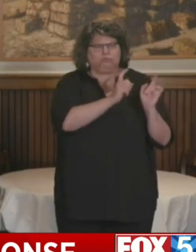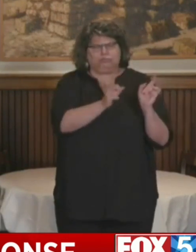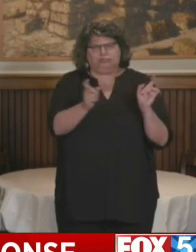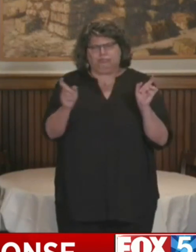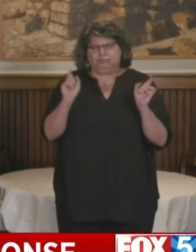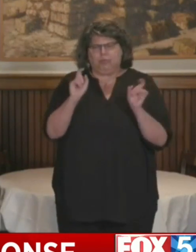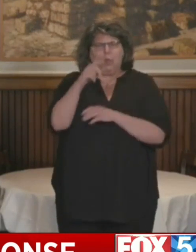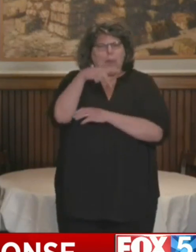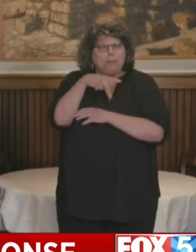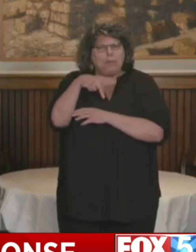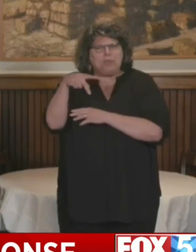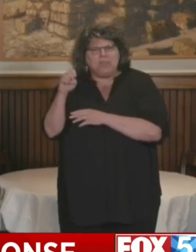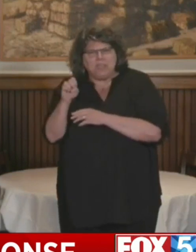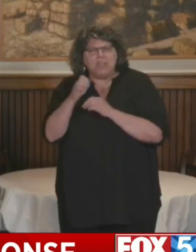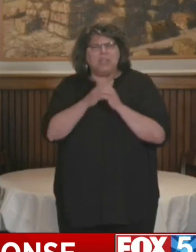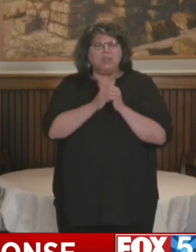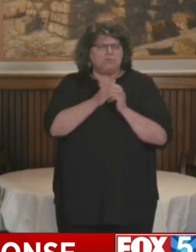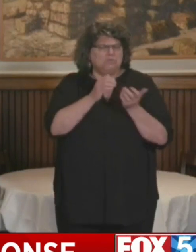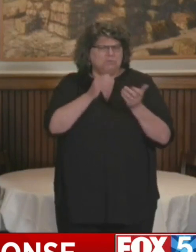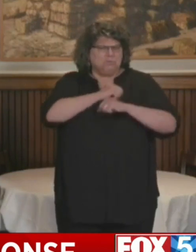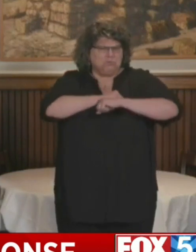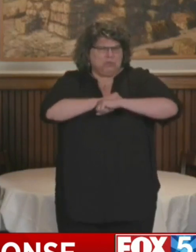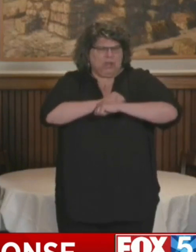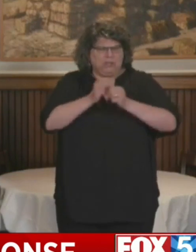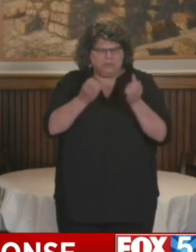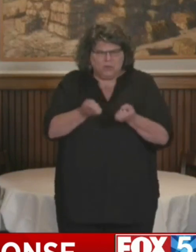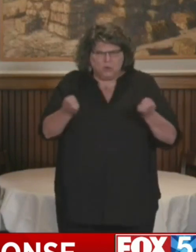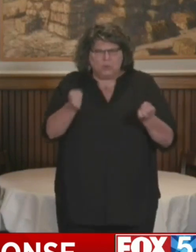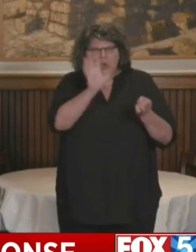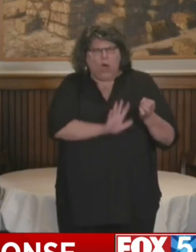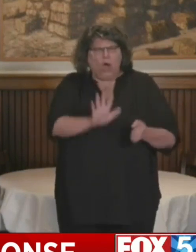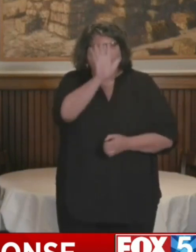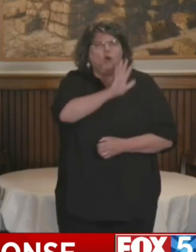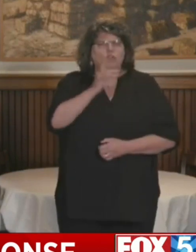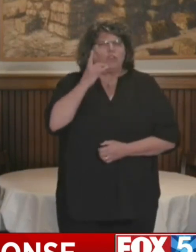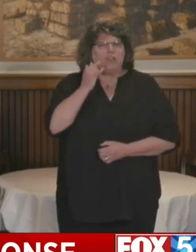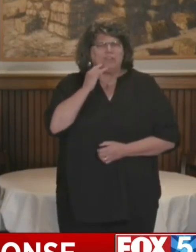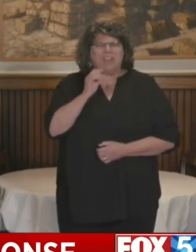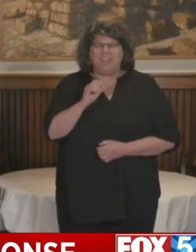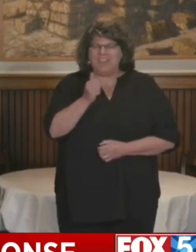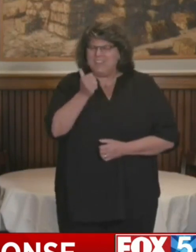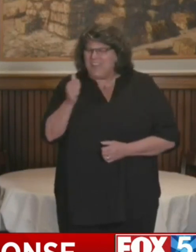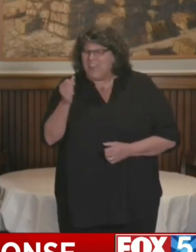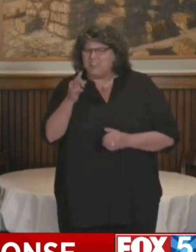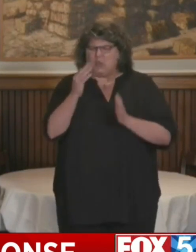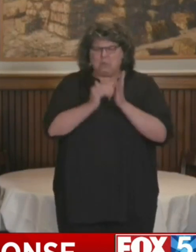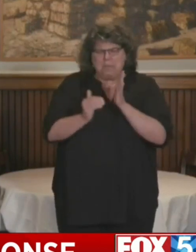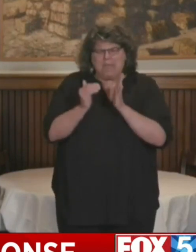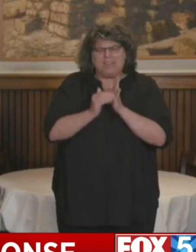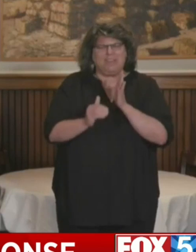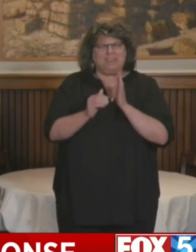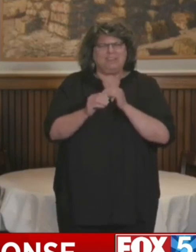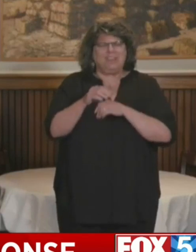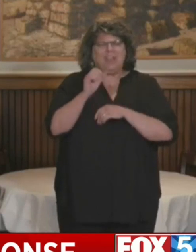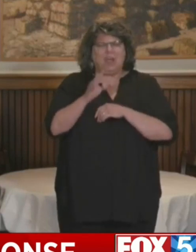WEEKS WE'VE ALSO SEEN UNPRECEDENTED A NUMBER OF MASKS BE DISTRIBUTED PPE.